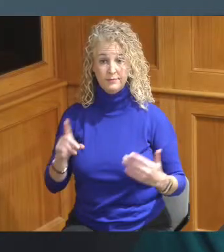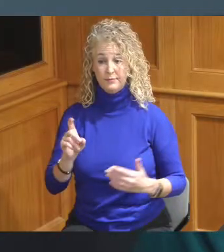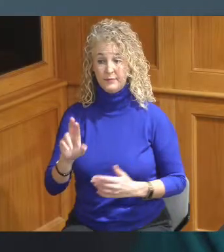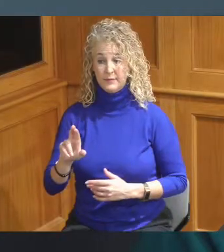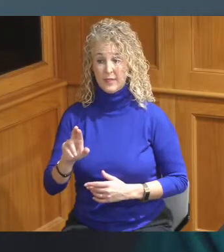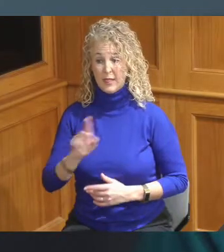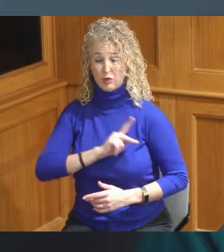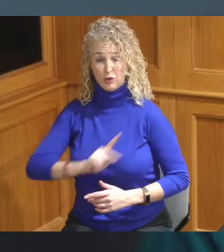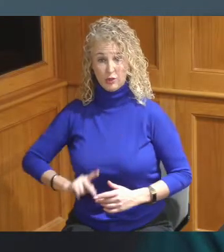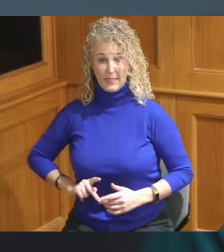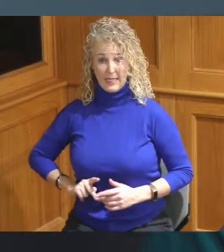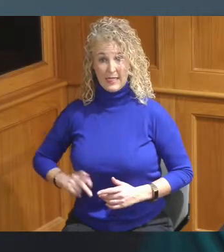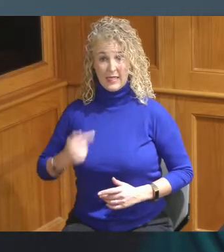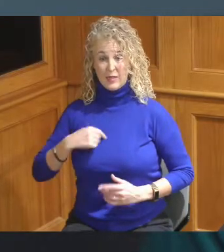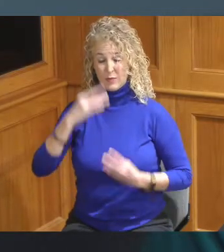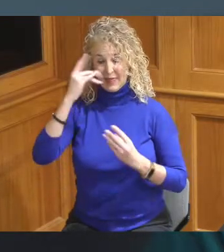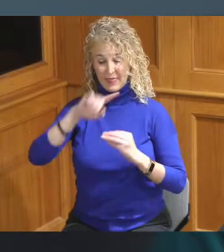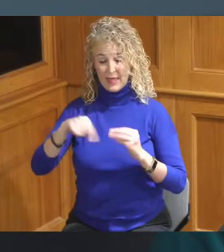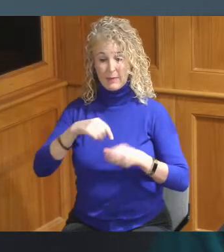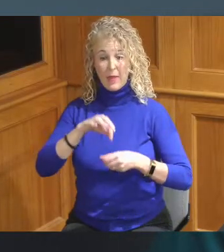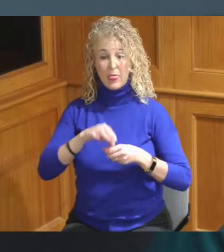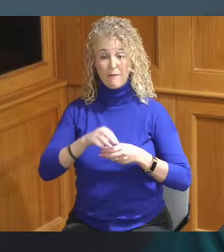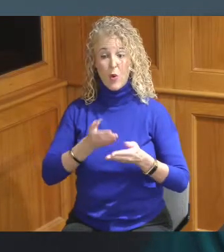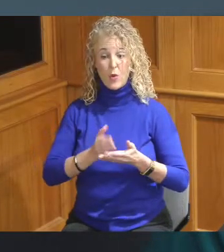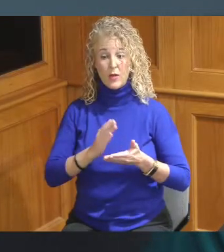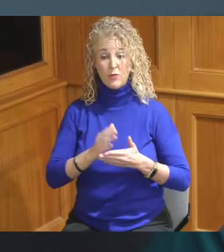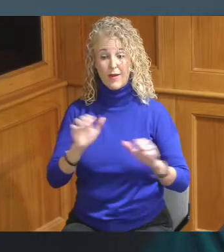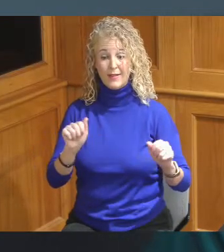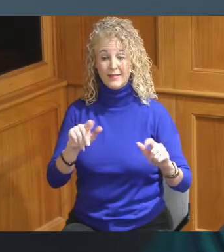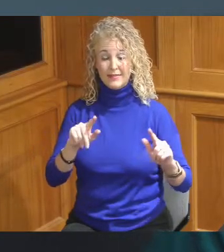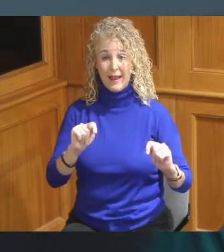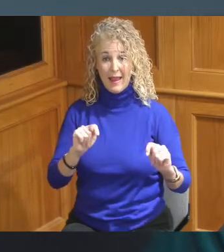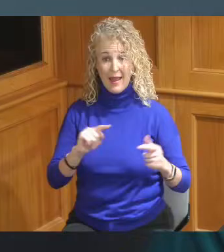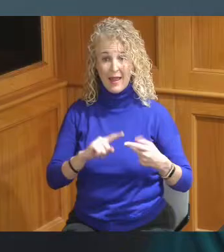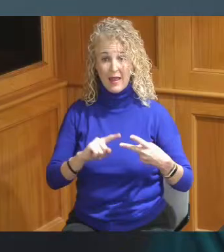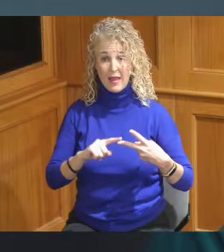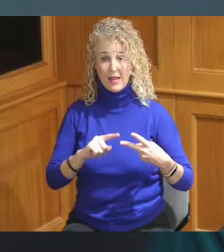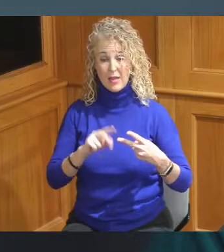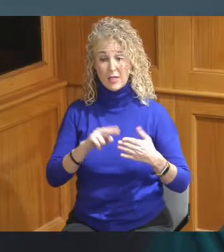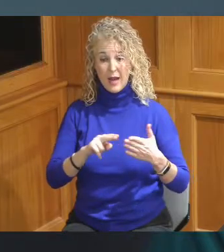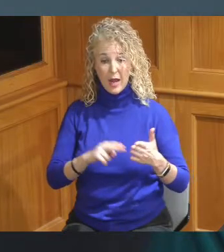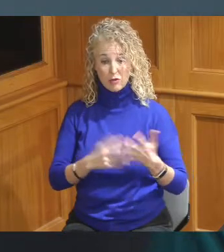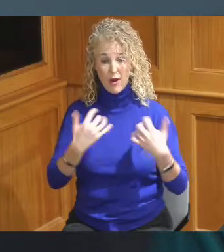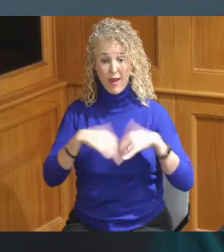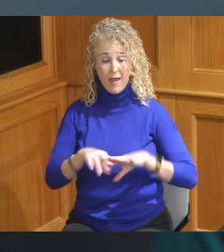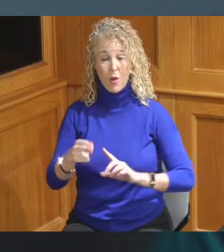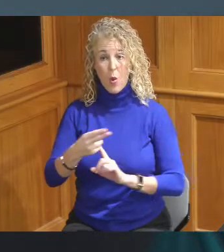a lot of stuff done. Voting rights act, contract compliance, being able to be in hotels. I mean,